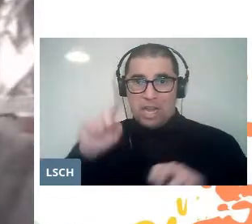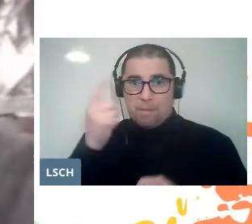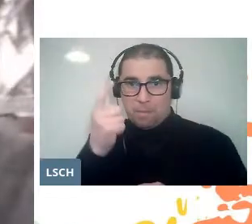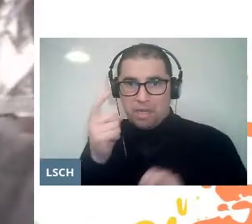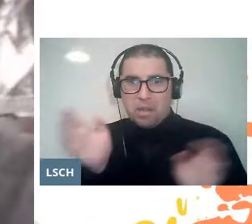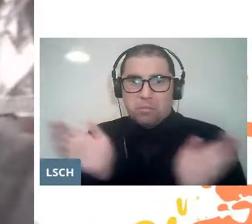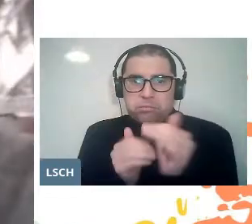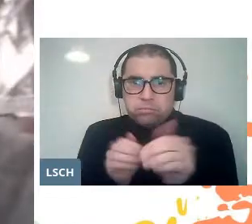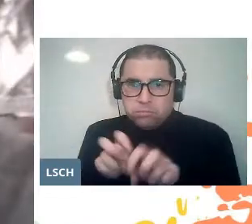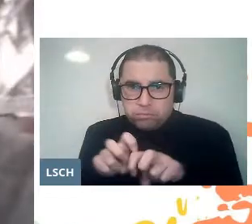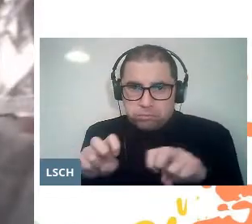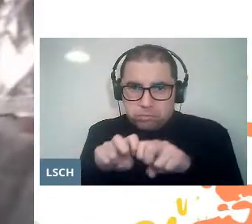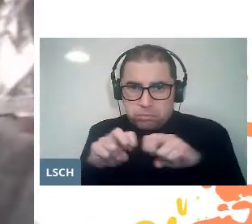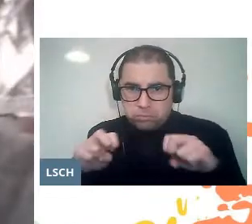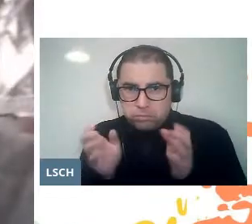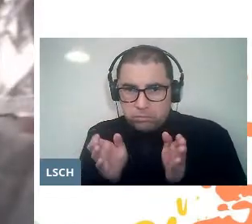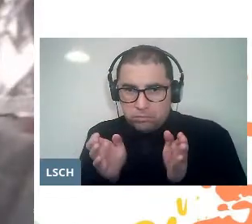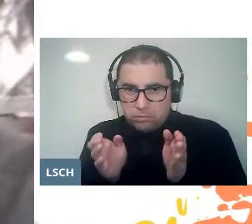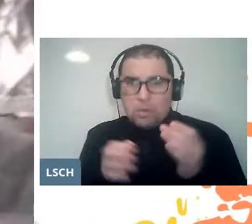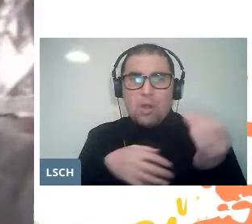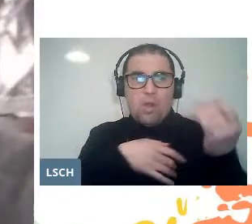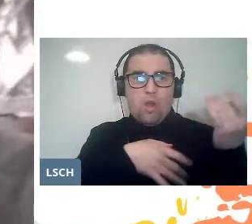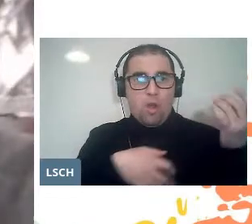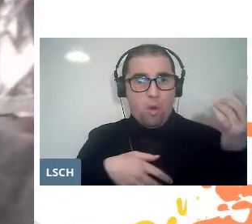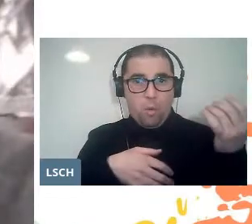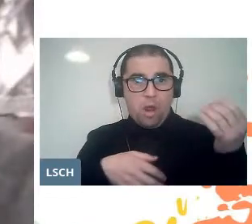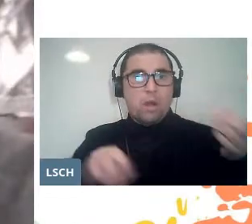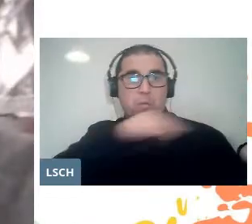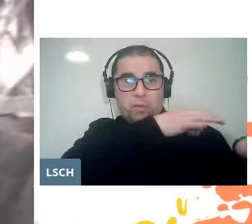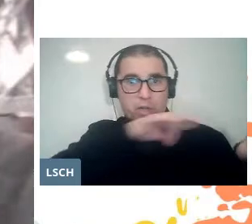It is made up of the string, we already know violins one, violins two,